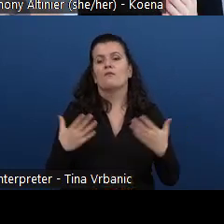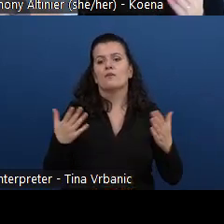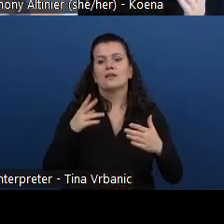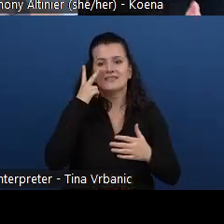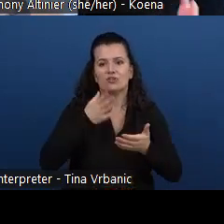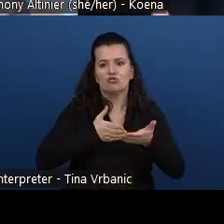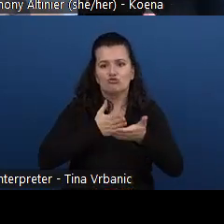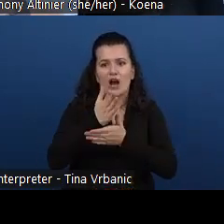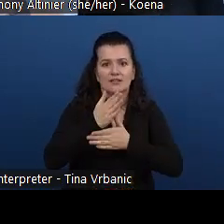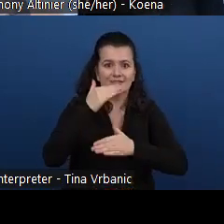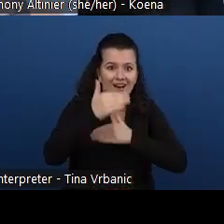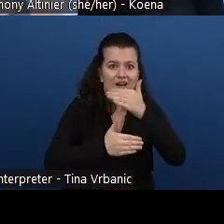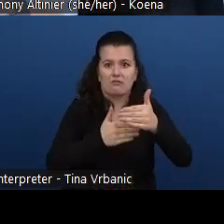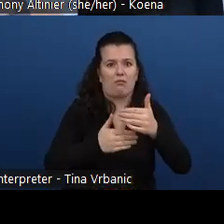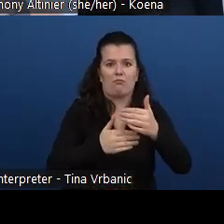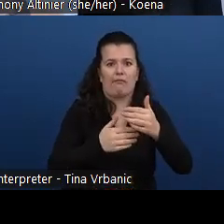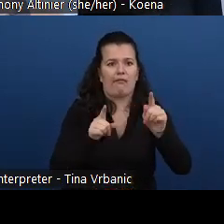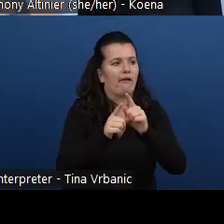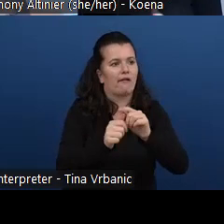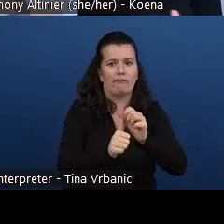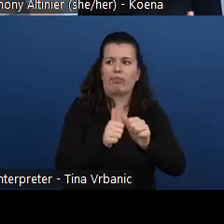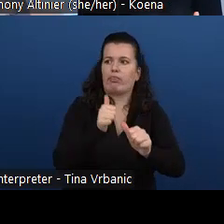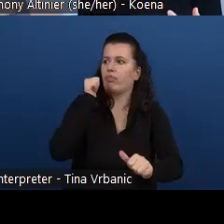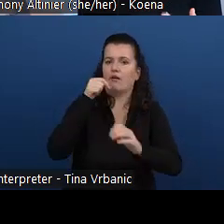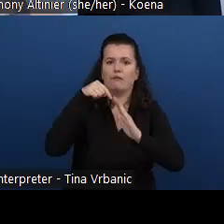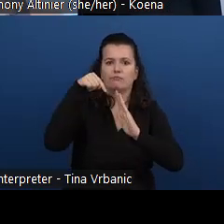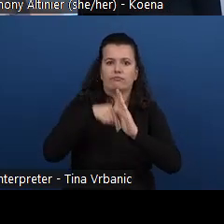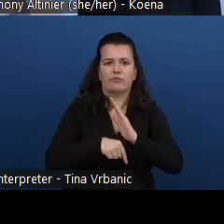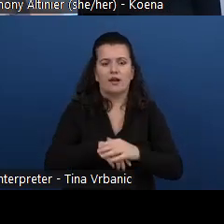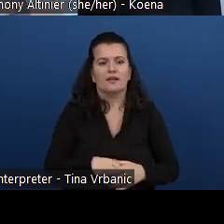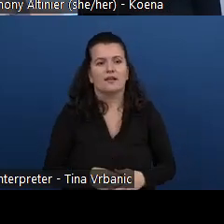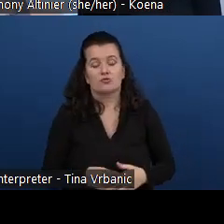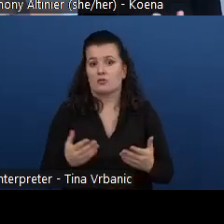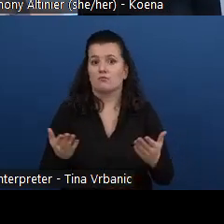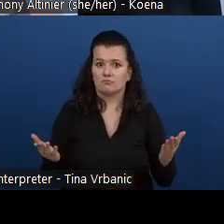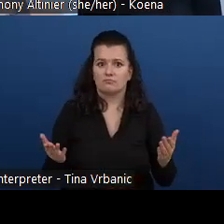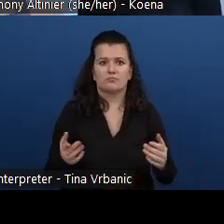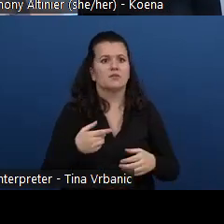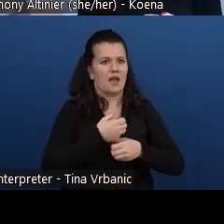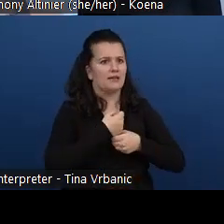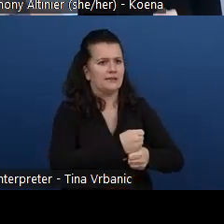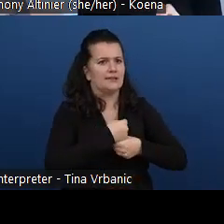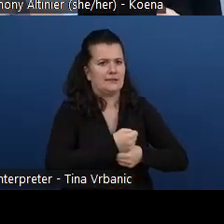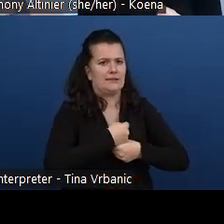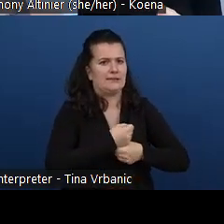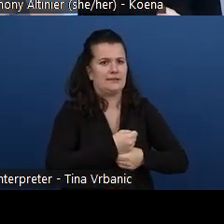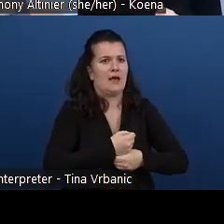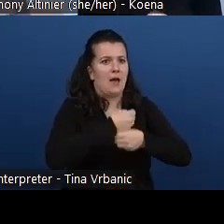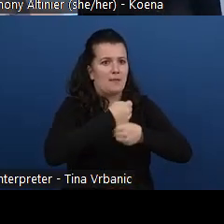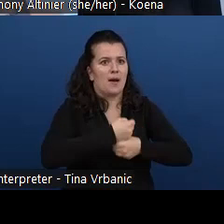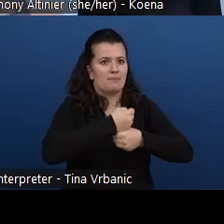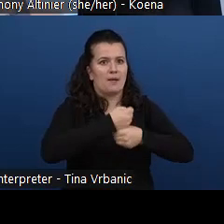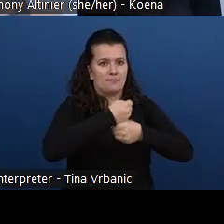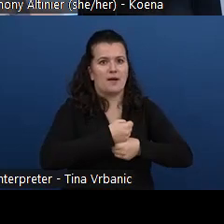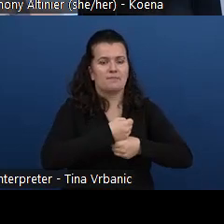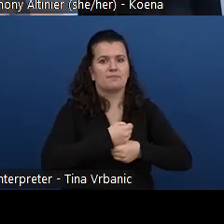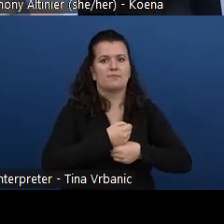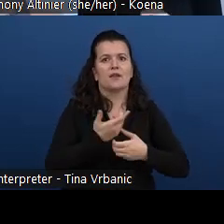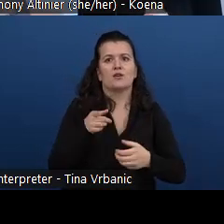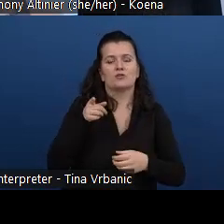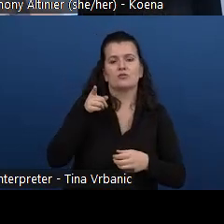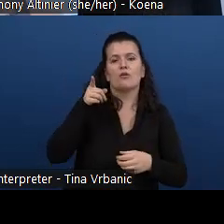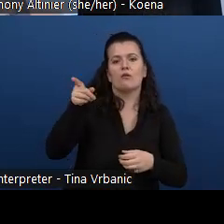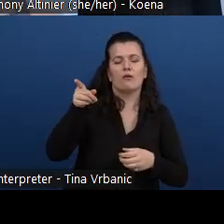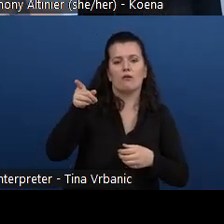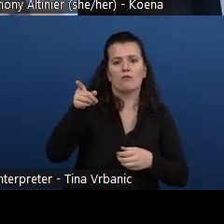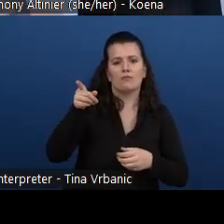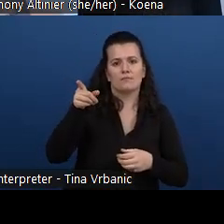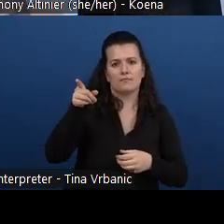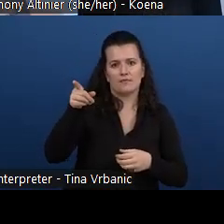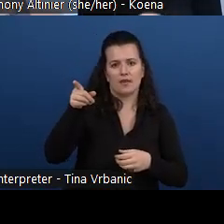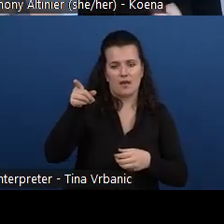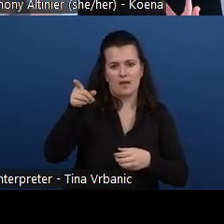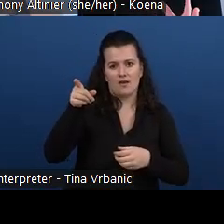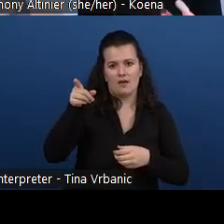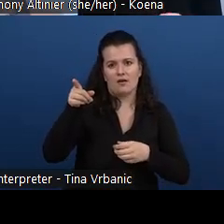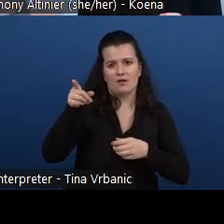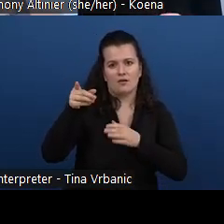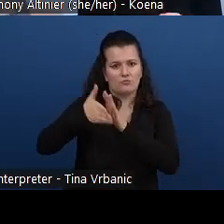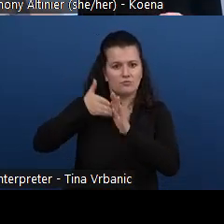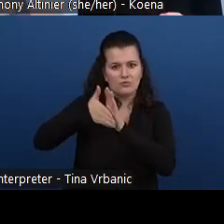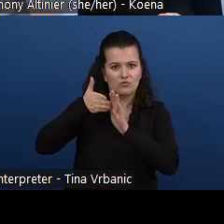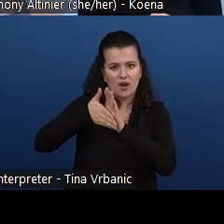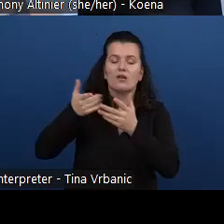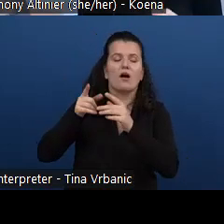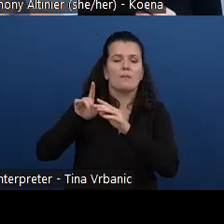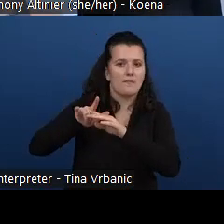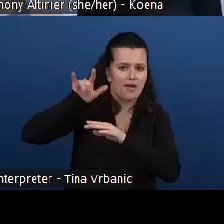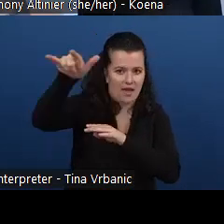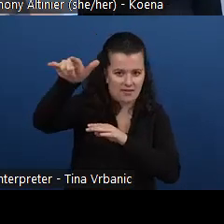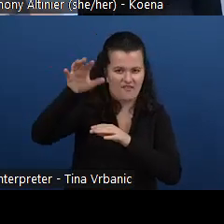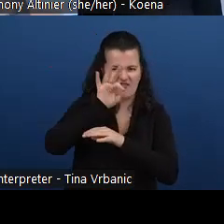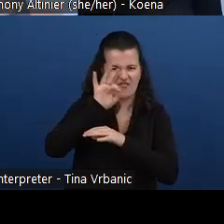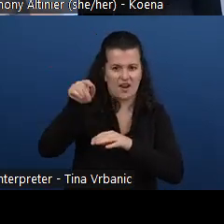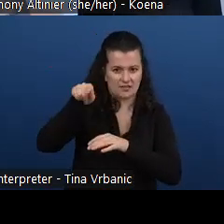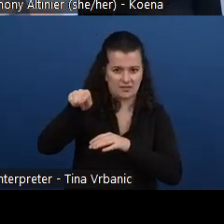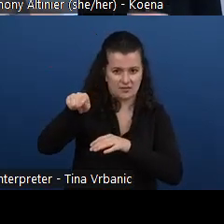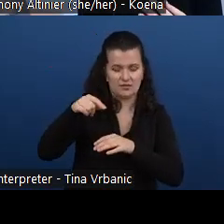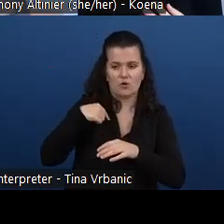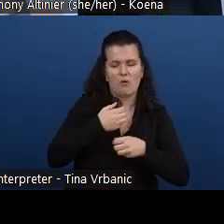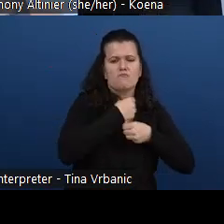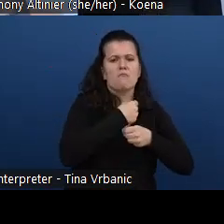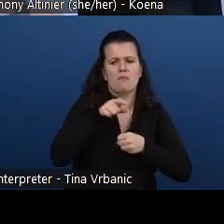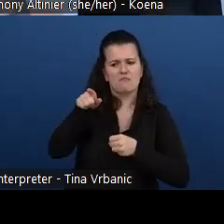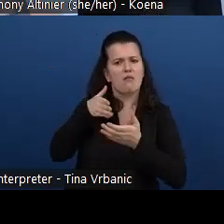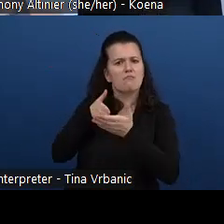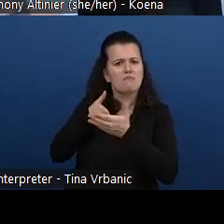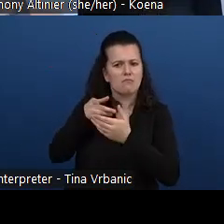They made some protests against the French agency (non-English language) and airports.